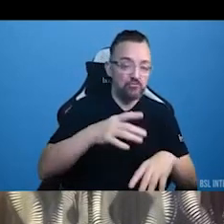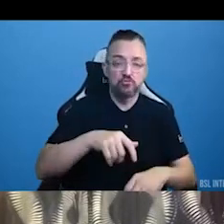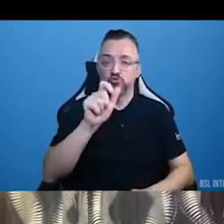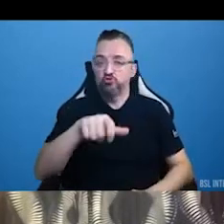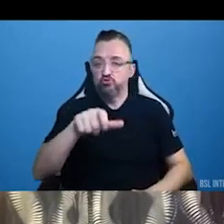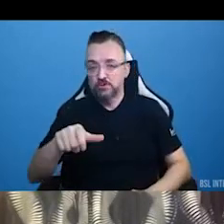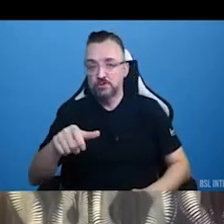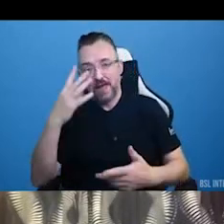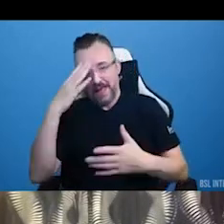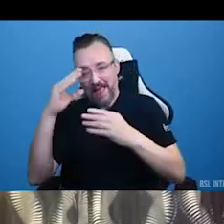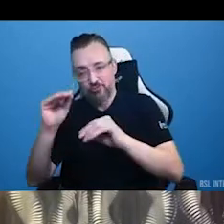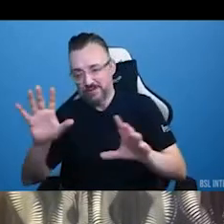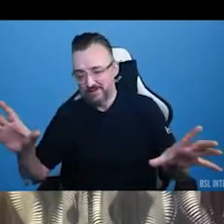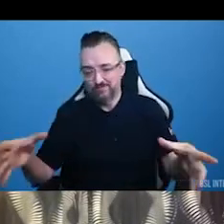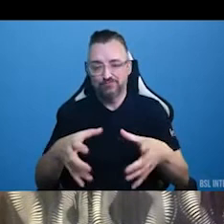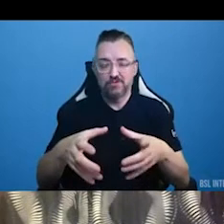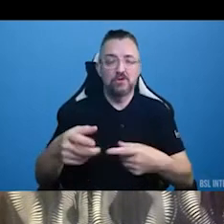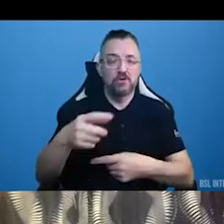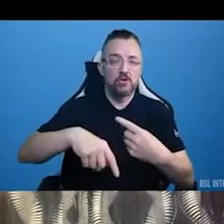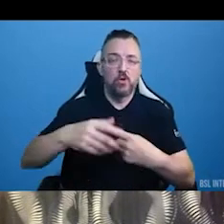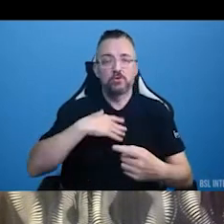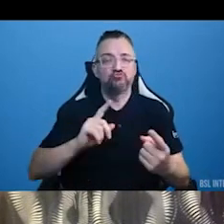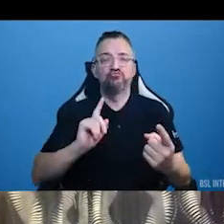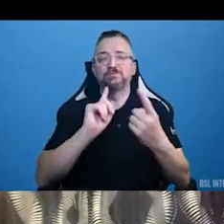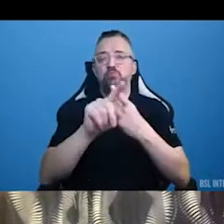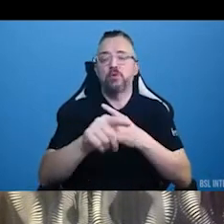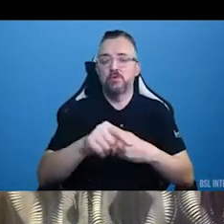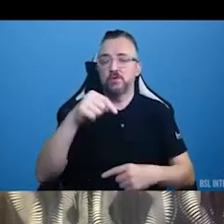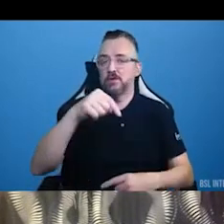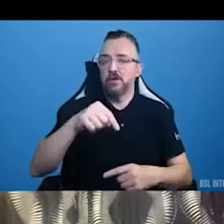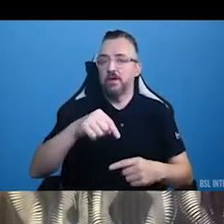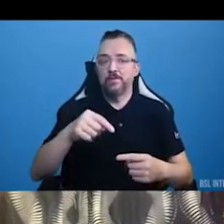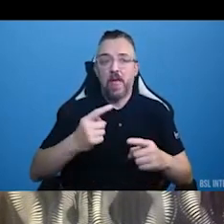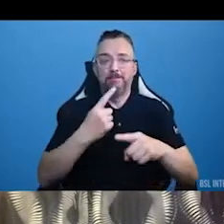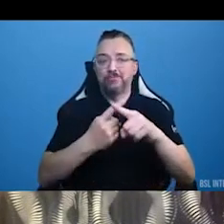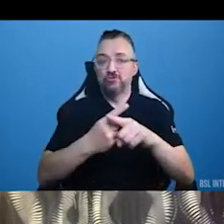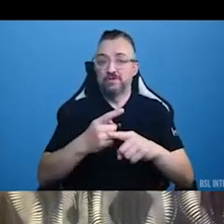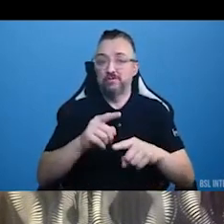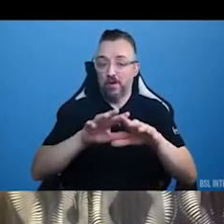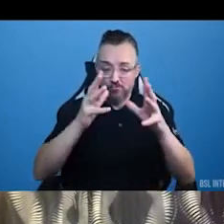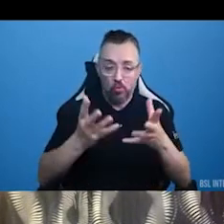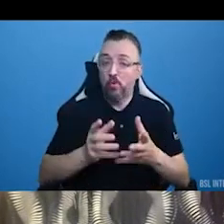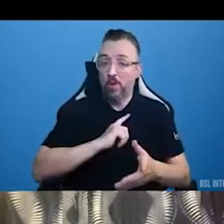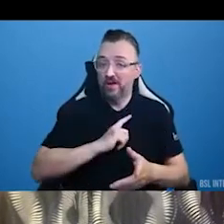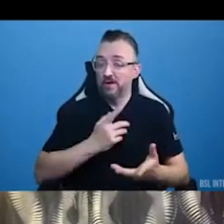to really respond to the climate ecological emergency like our house is on fire, because this is a really difficult thing to.